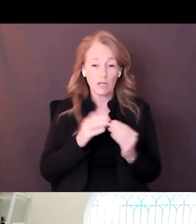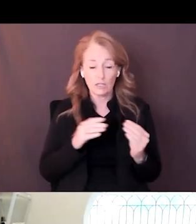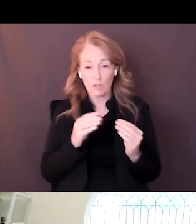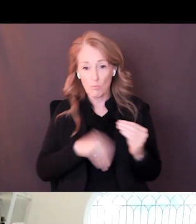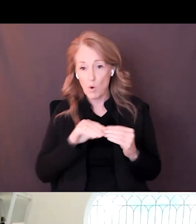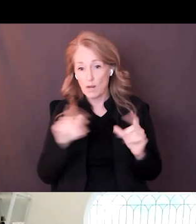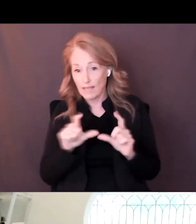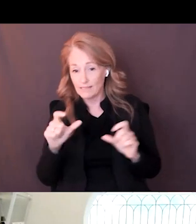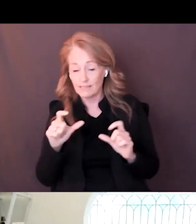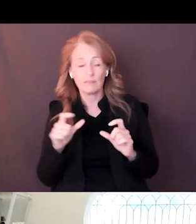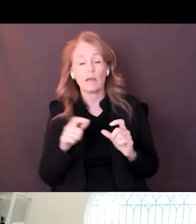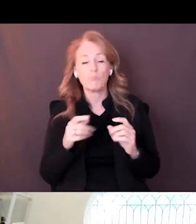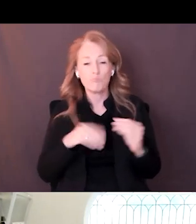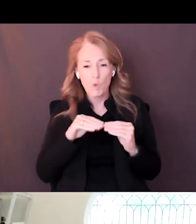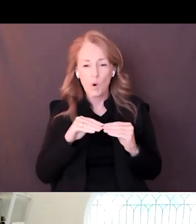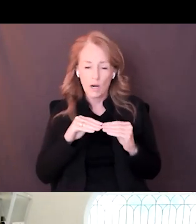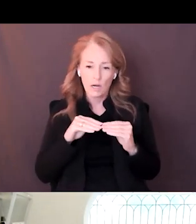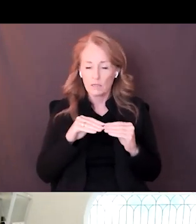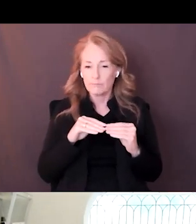ARE GOING TO RUN INTO ROAD BLOCKS.